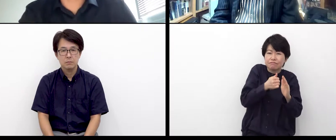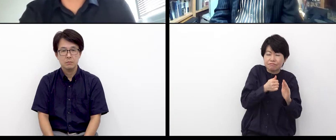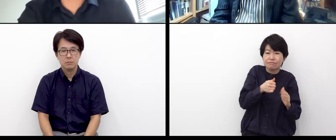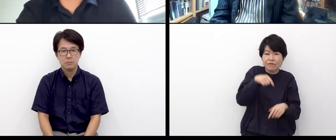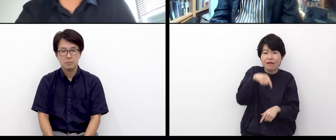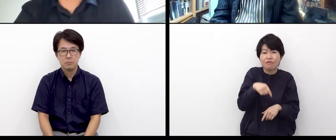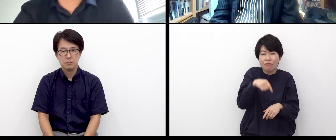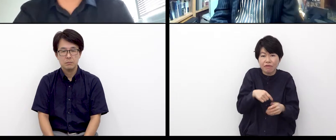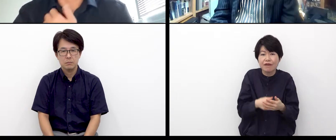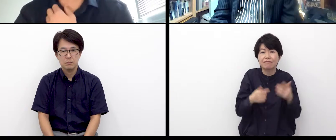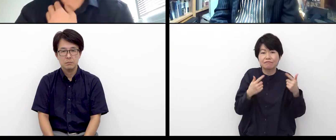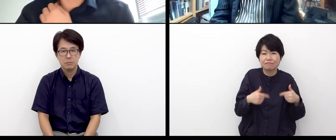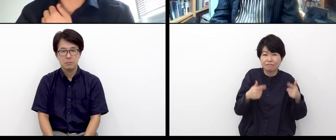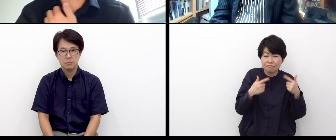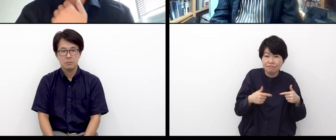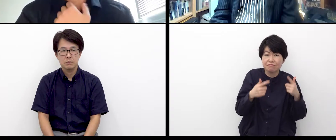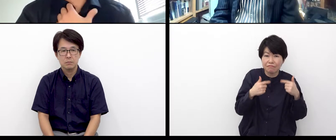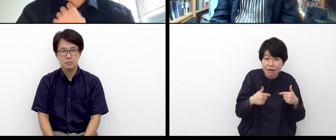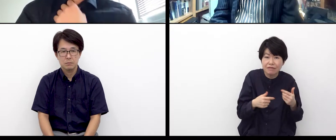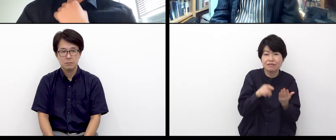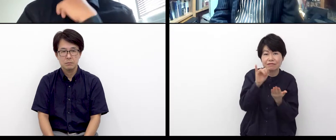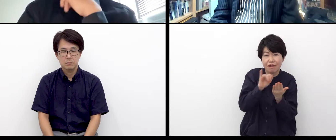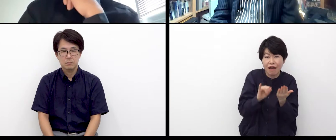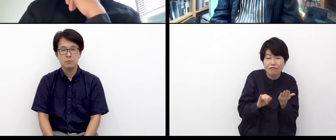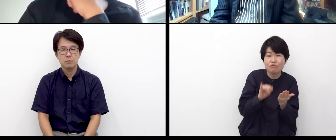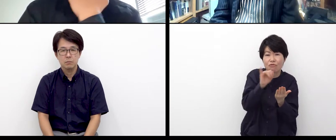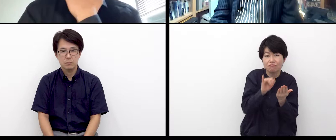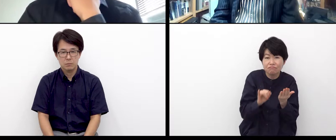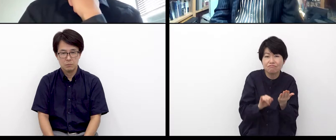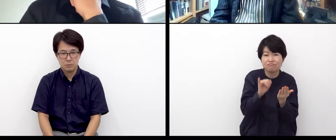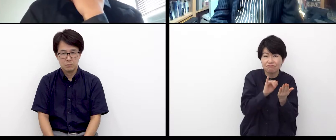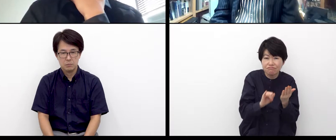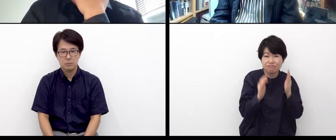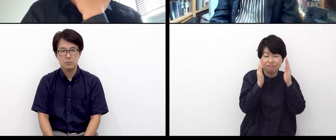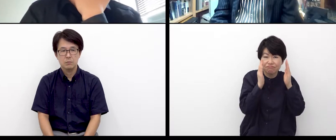he made up his kingdom suddenly.